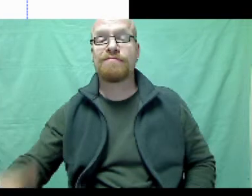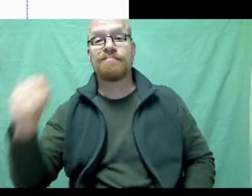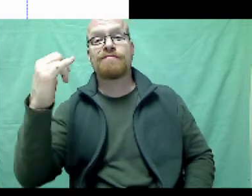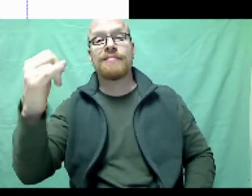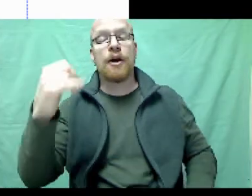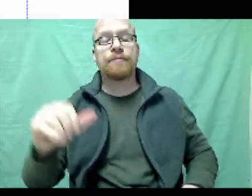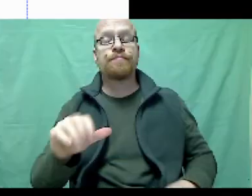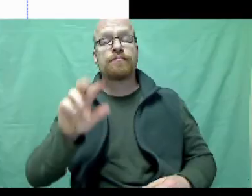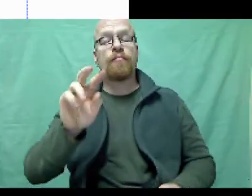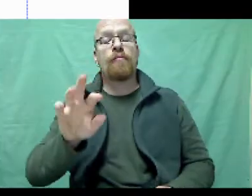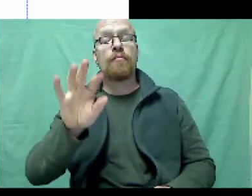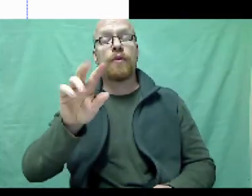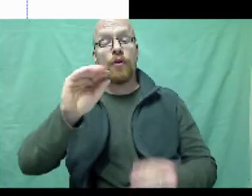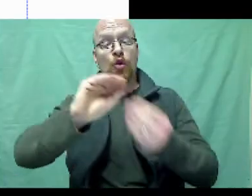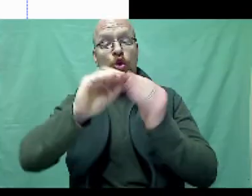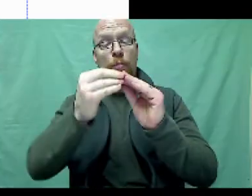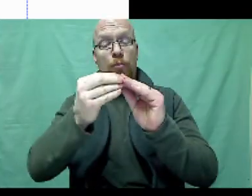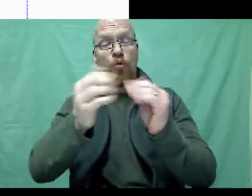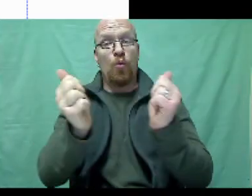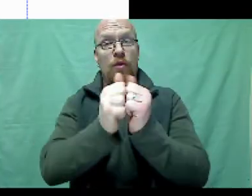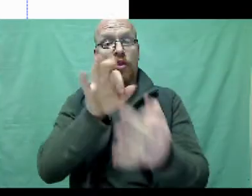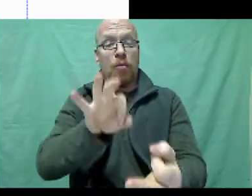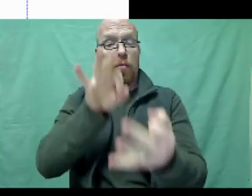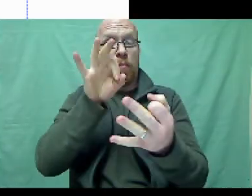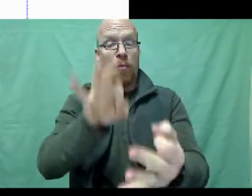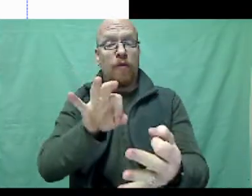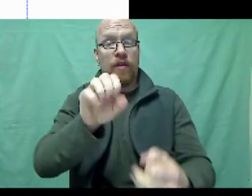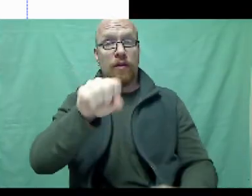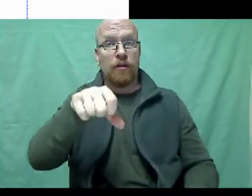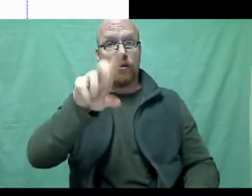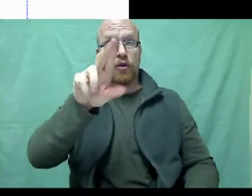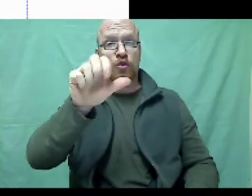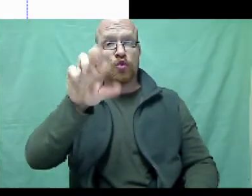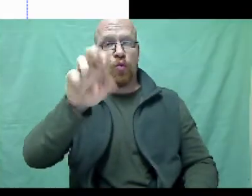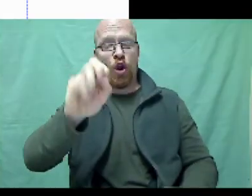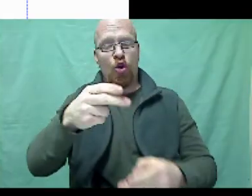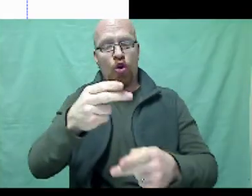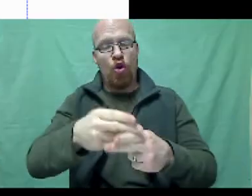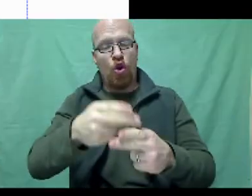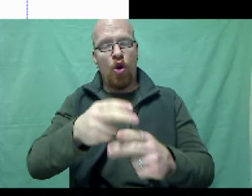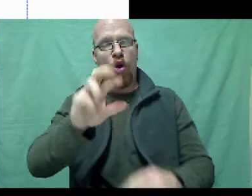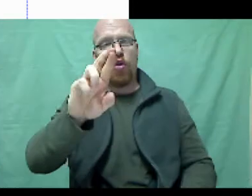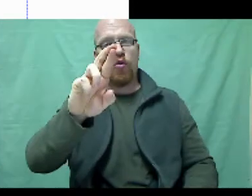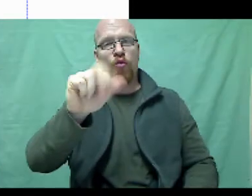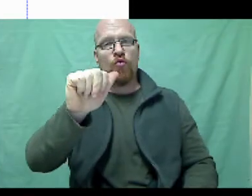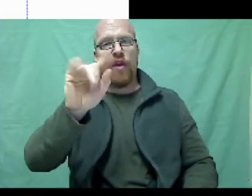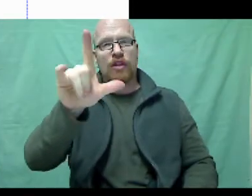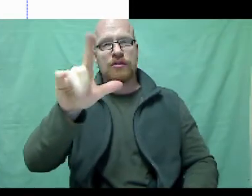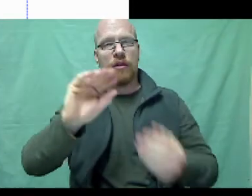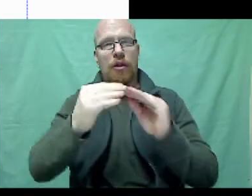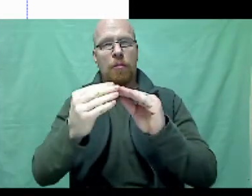Now, numbers with perfect squares are called rational numbers. The answer is a rational.